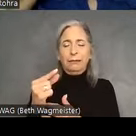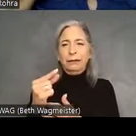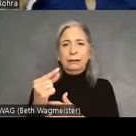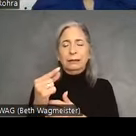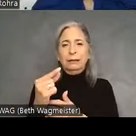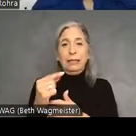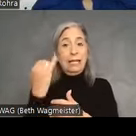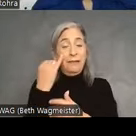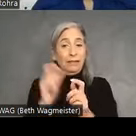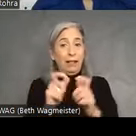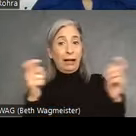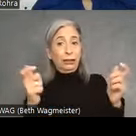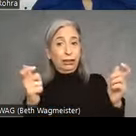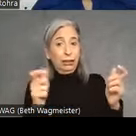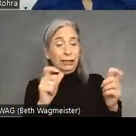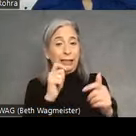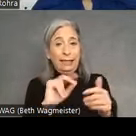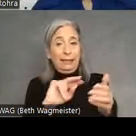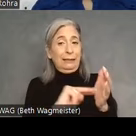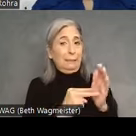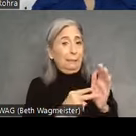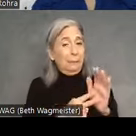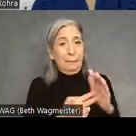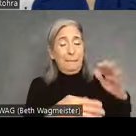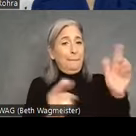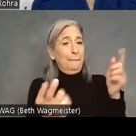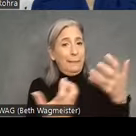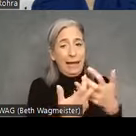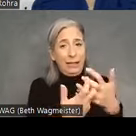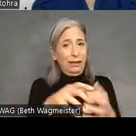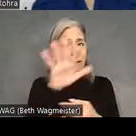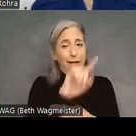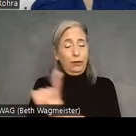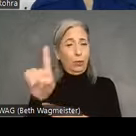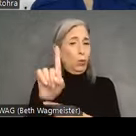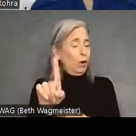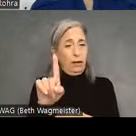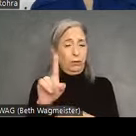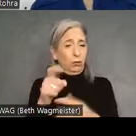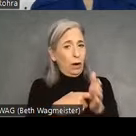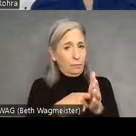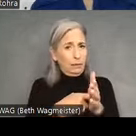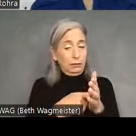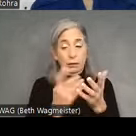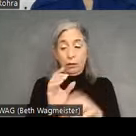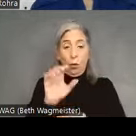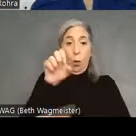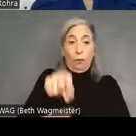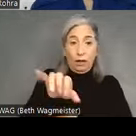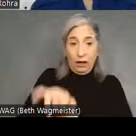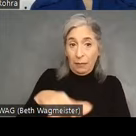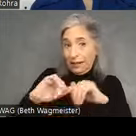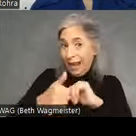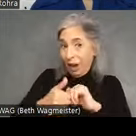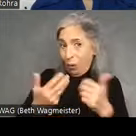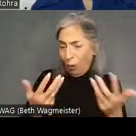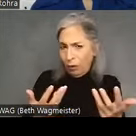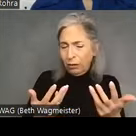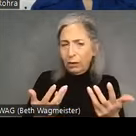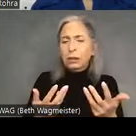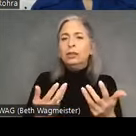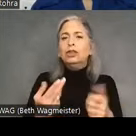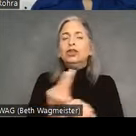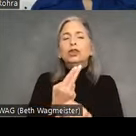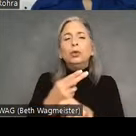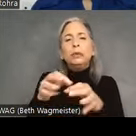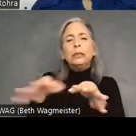it does not meet the requirement either. How would we overcome? Use text as plain text.